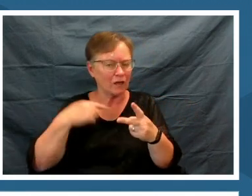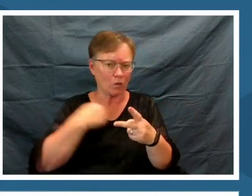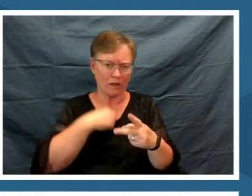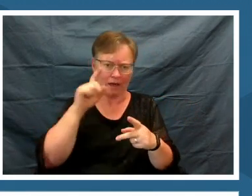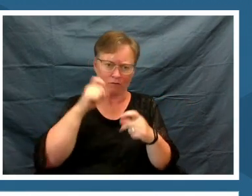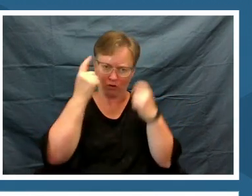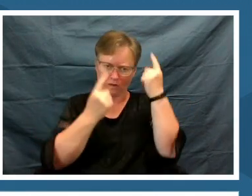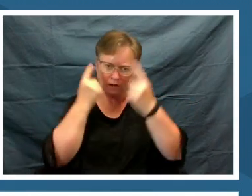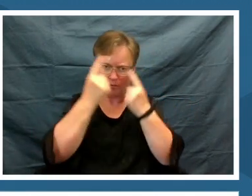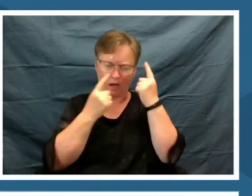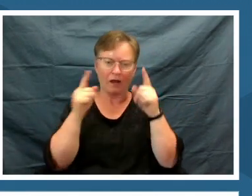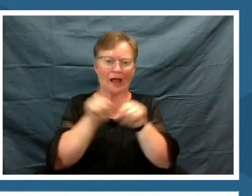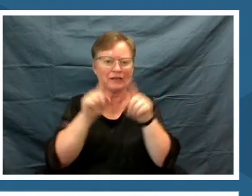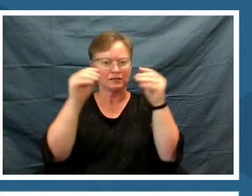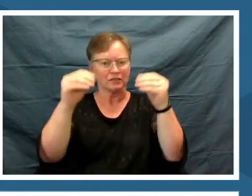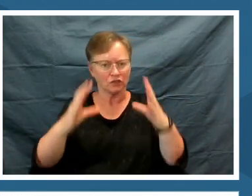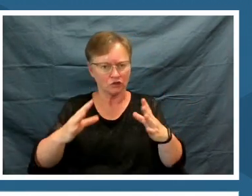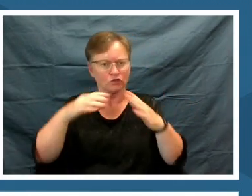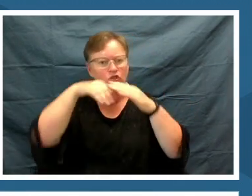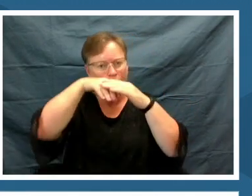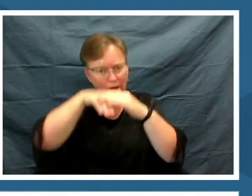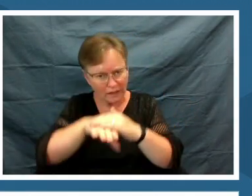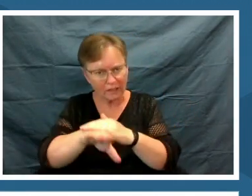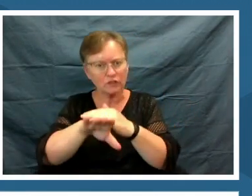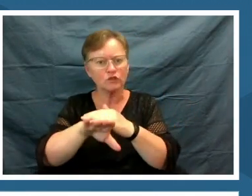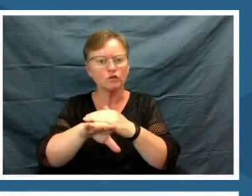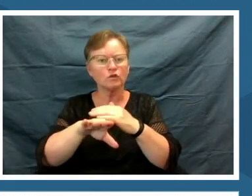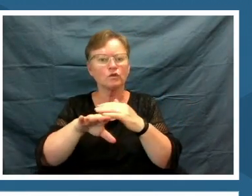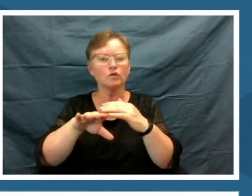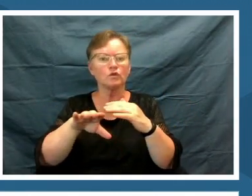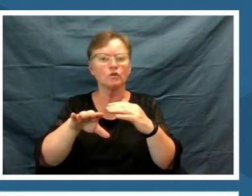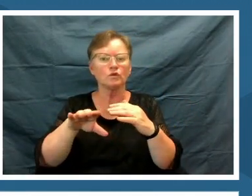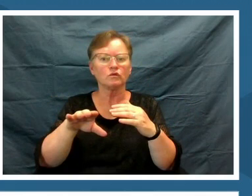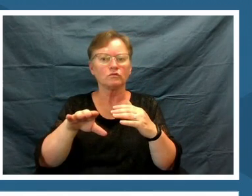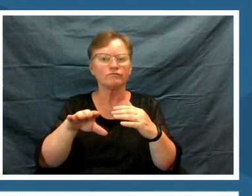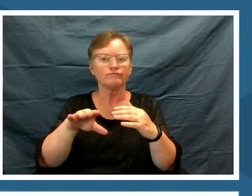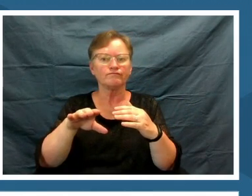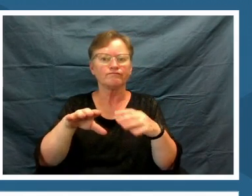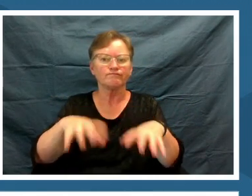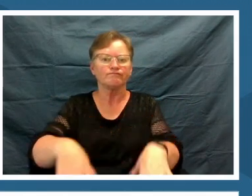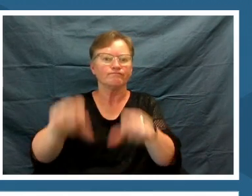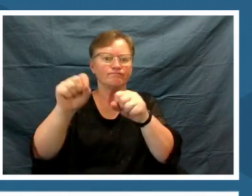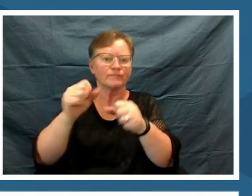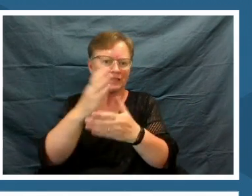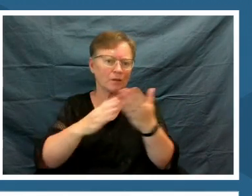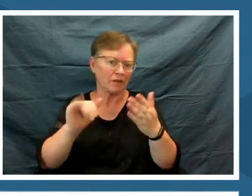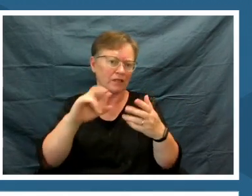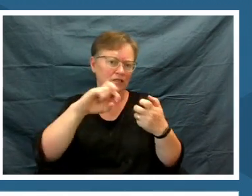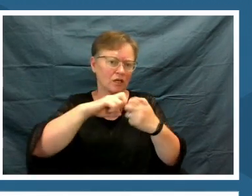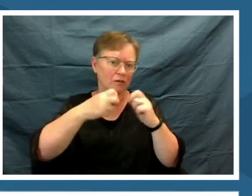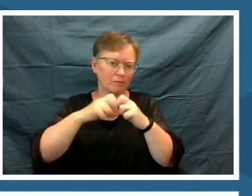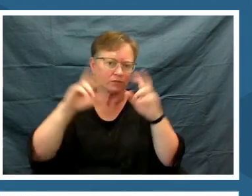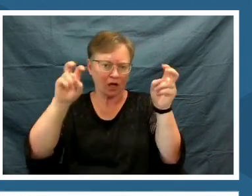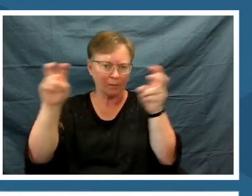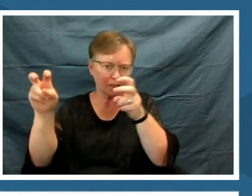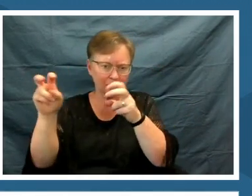going into some of these uh topics is that there are teachers out there who have been